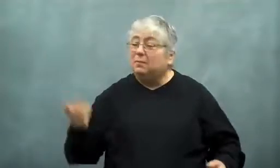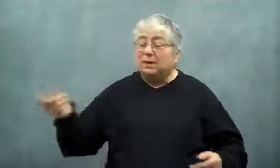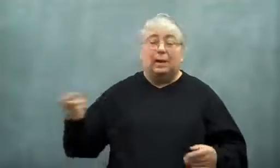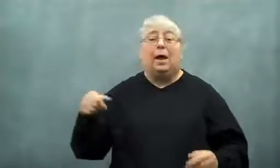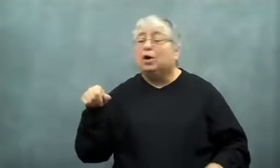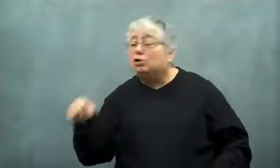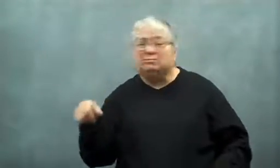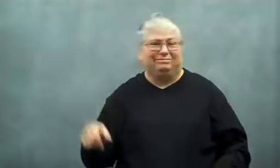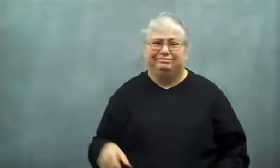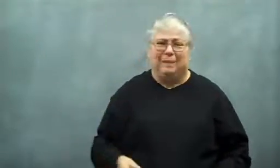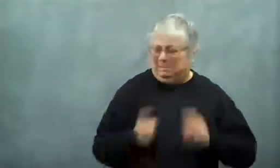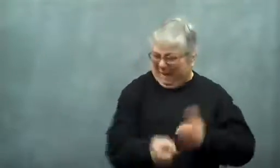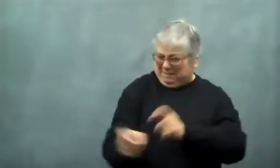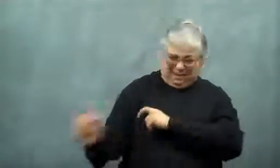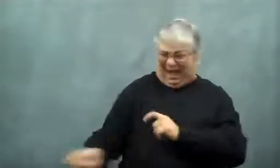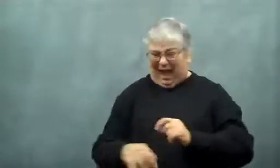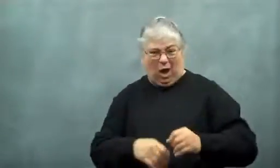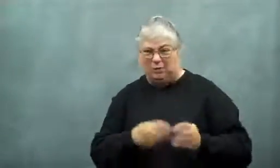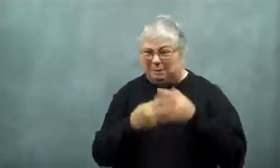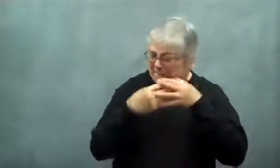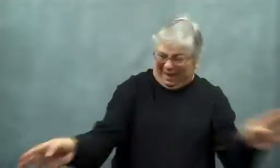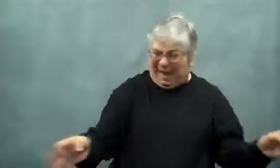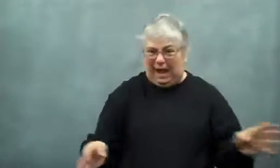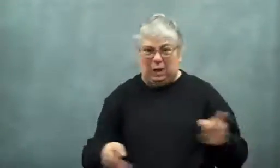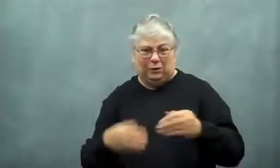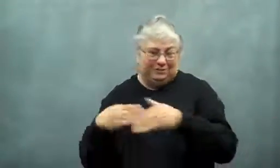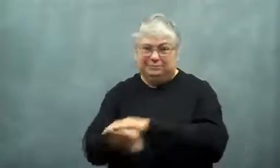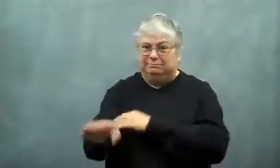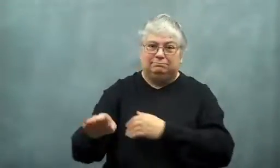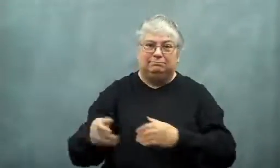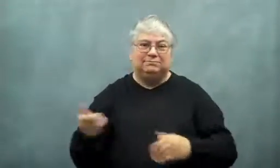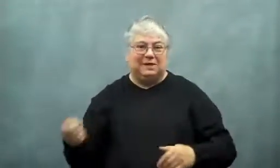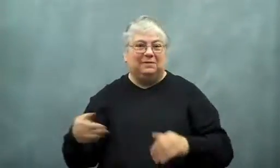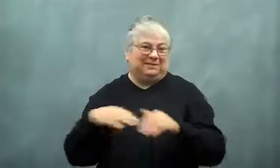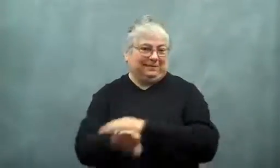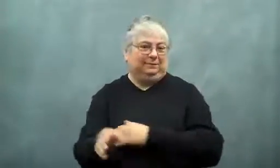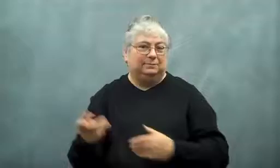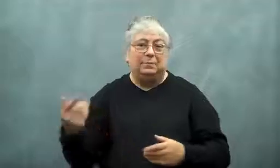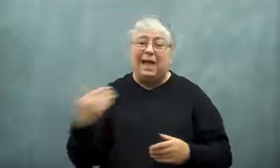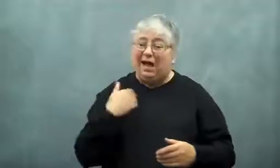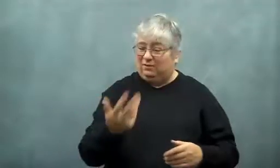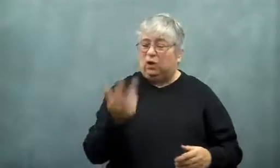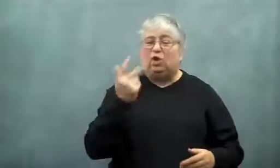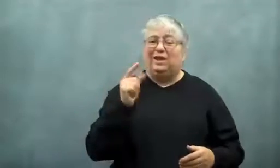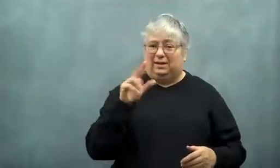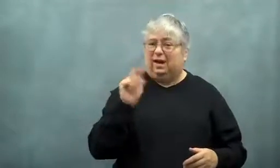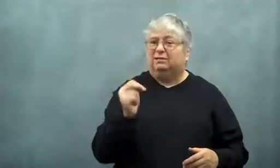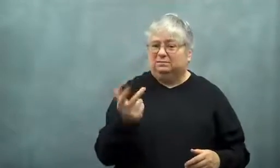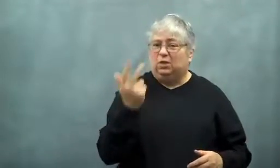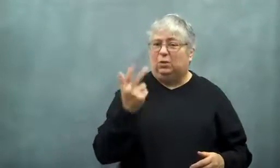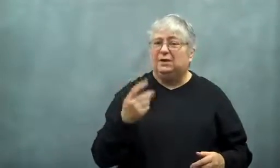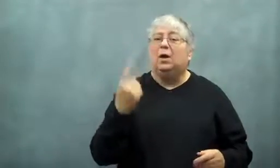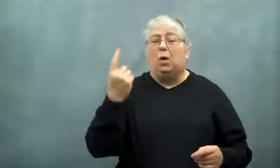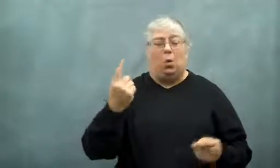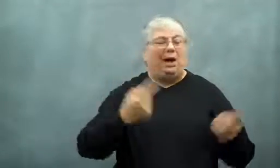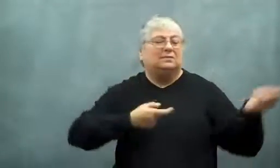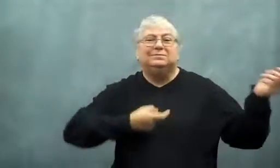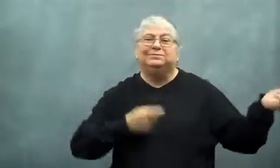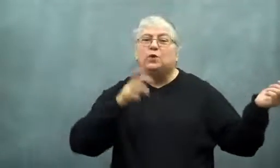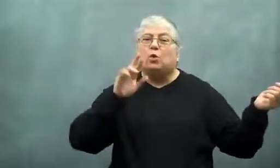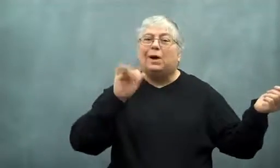He shot and broke his way into the entrance.